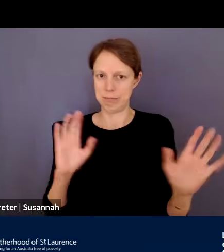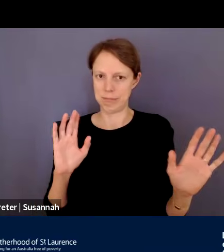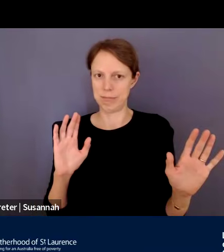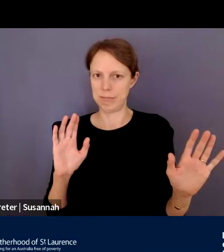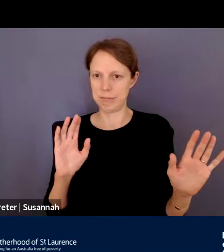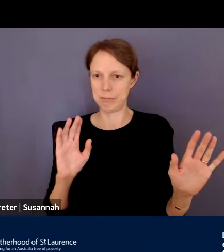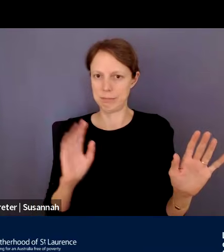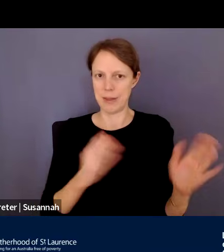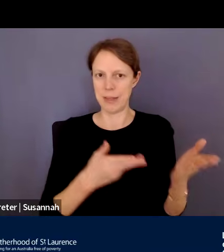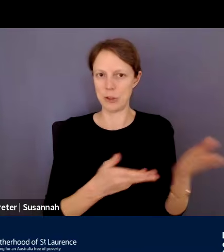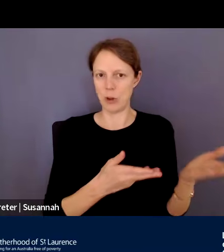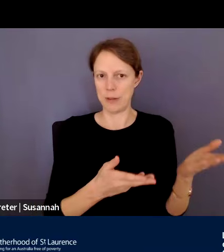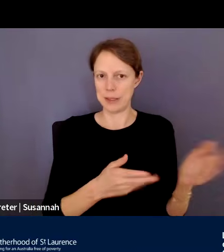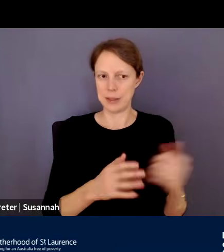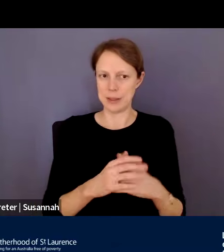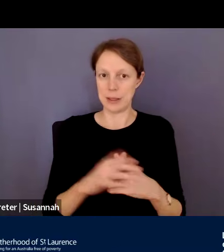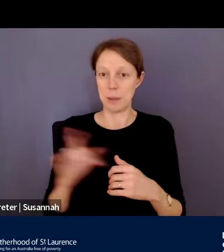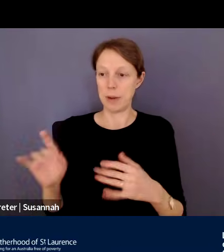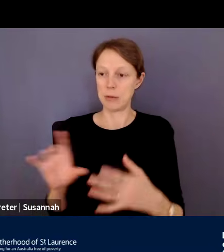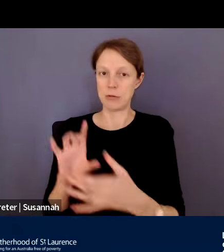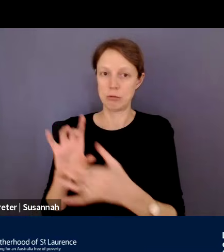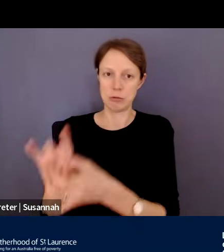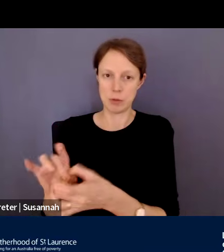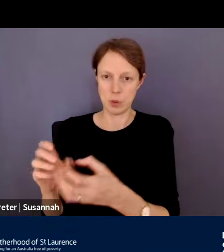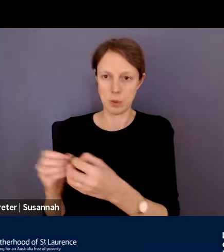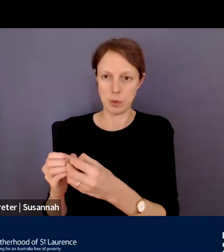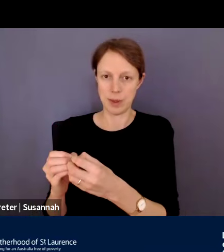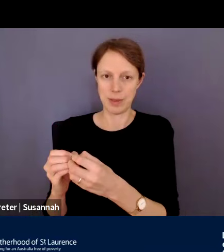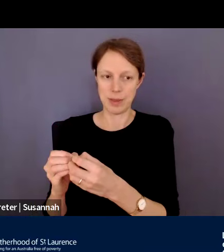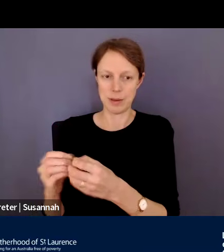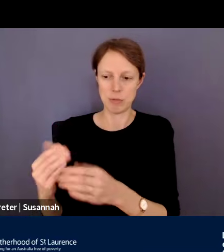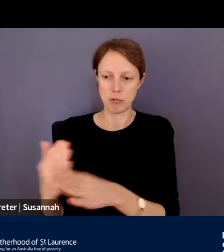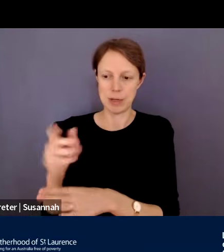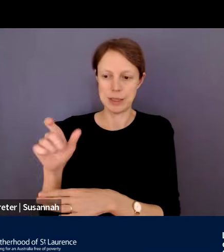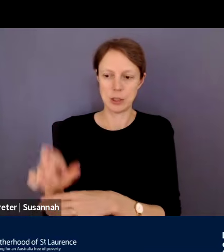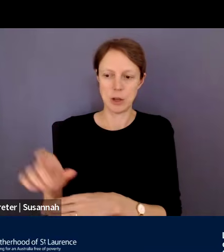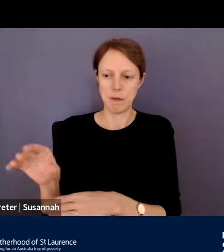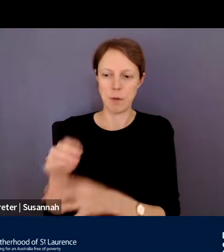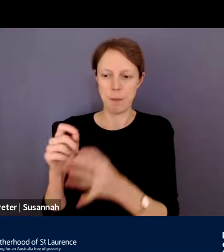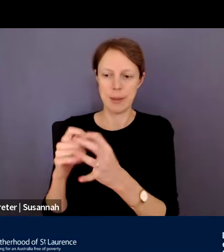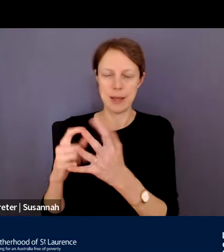and were reconnected with one of the practitioners from our BSL Grow Team